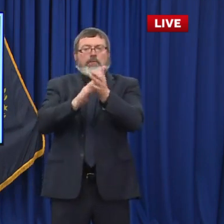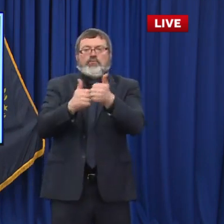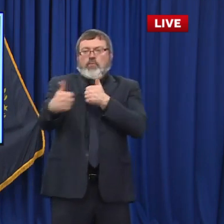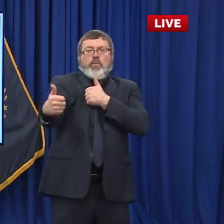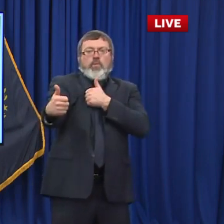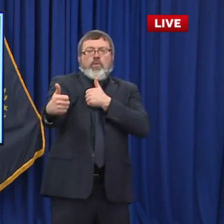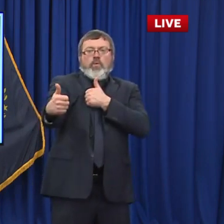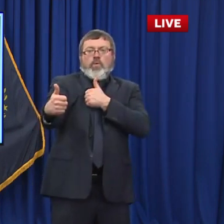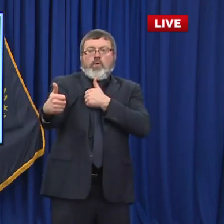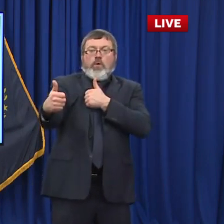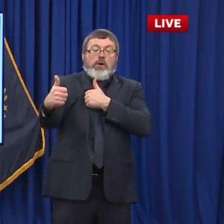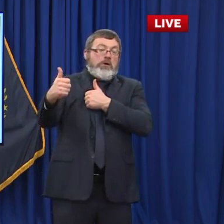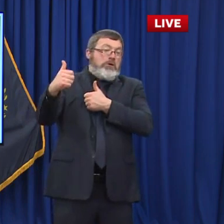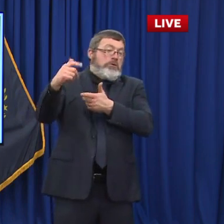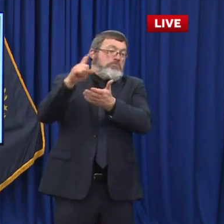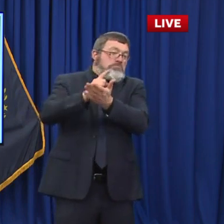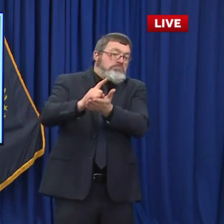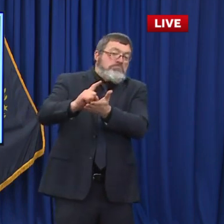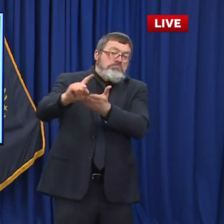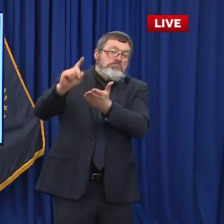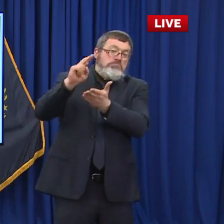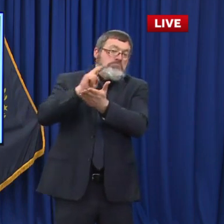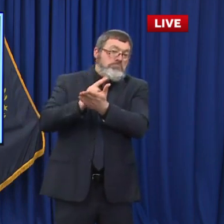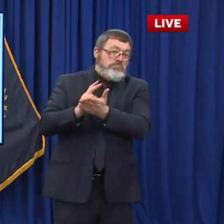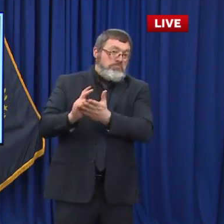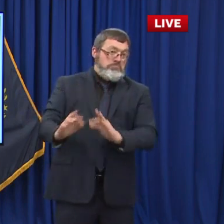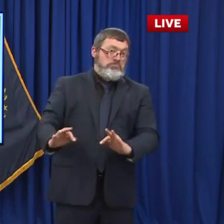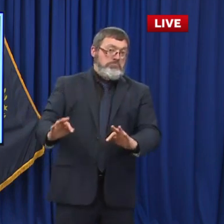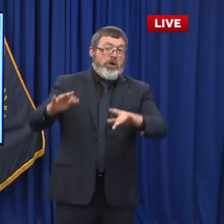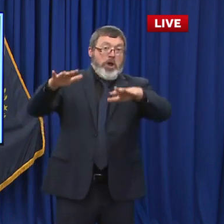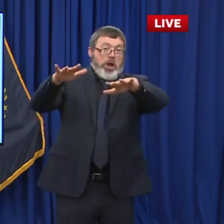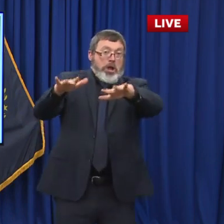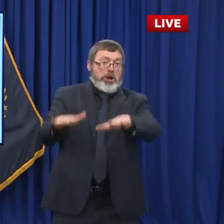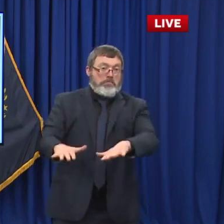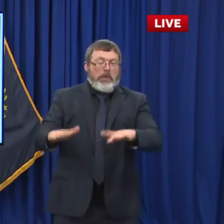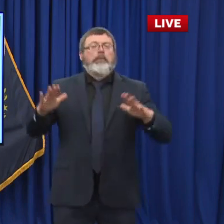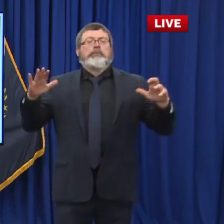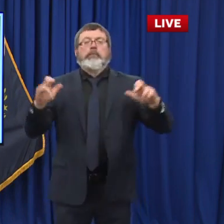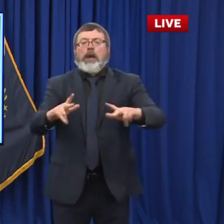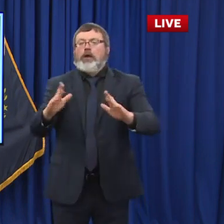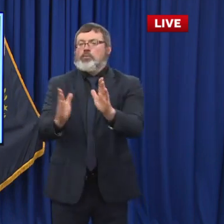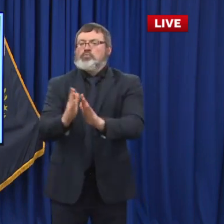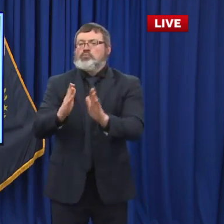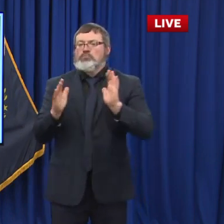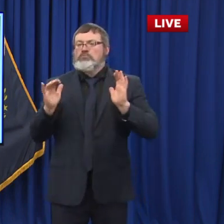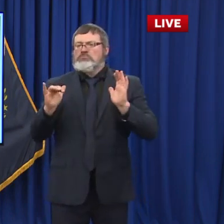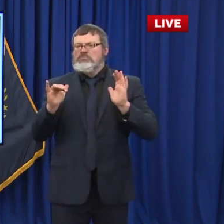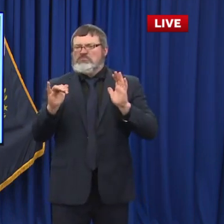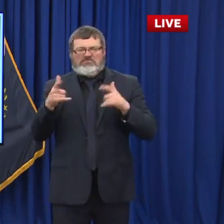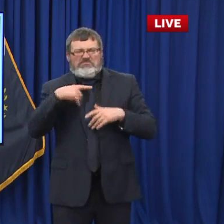SOME SCHOOLS HAVE PULLED BACK OR GONE REMOTE FOR A WEEK OR TWO. THEN THEY GET THE KIDS BACK IN.